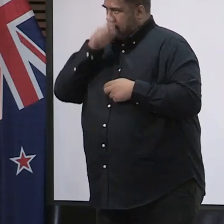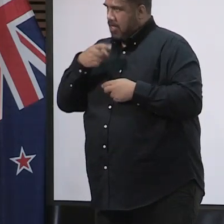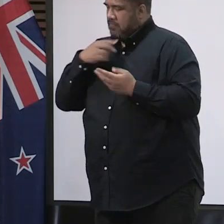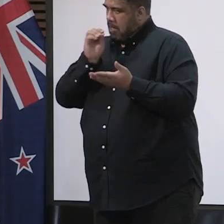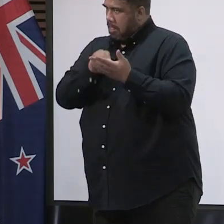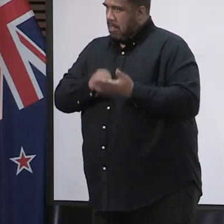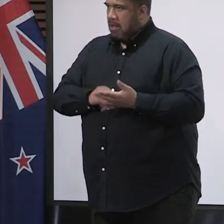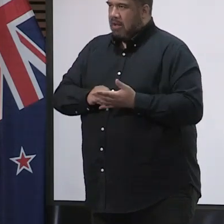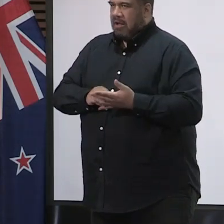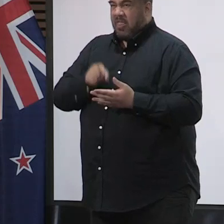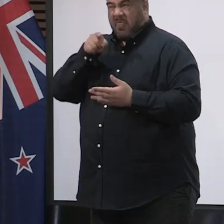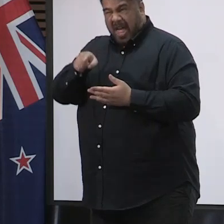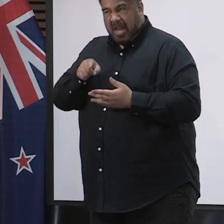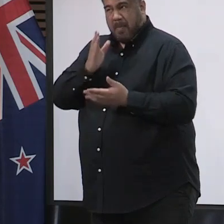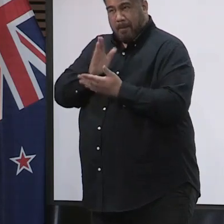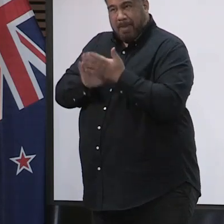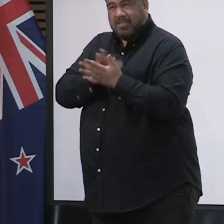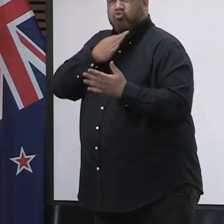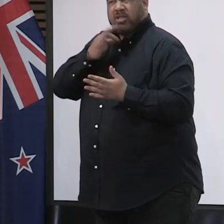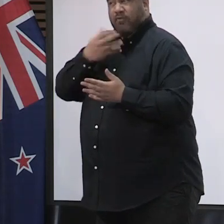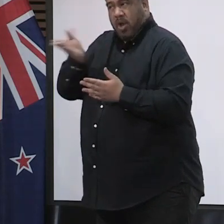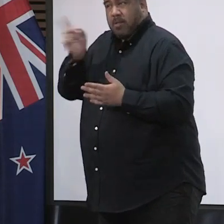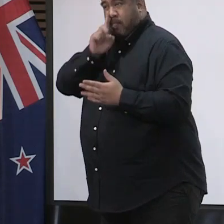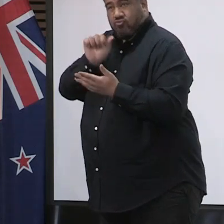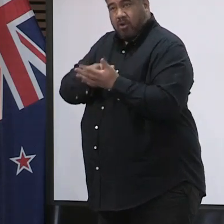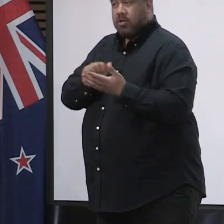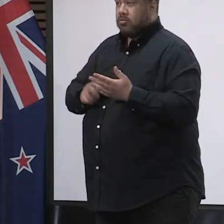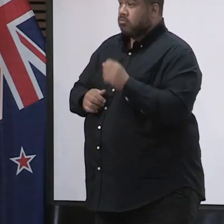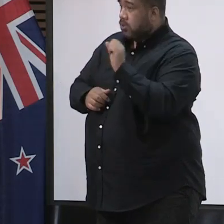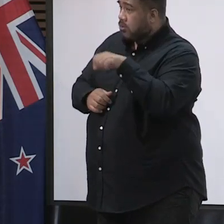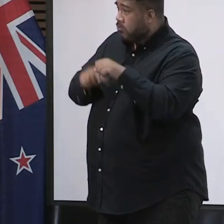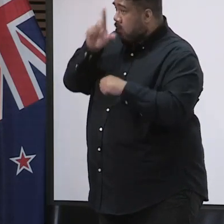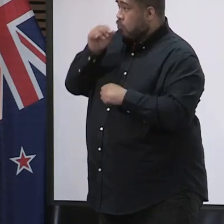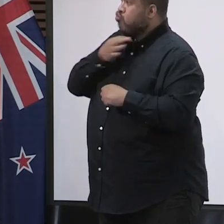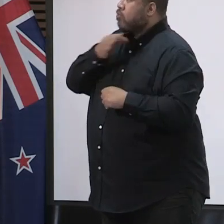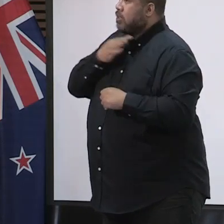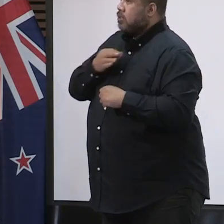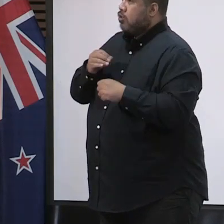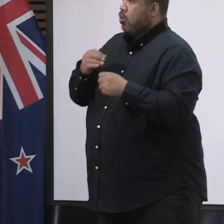come on board, useful to New Zealanders. In regards to